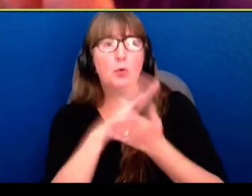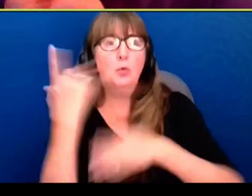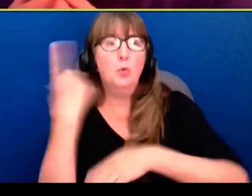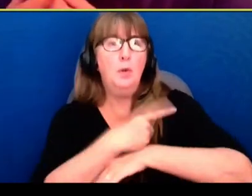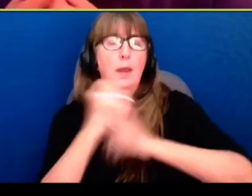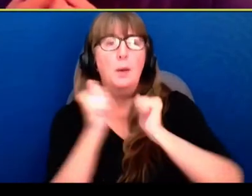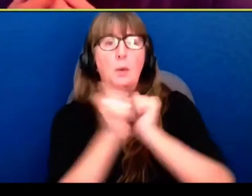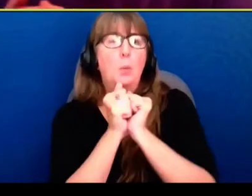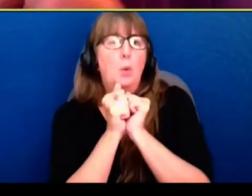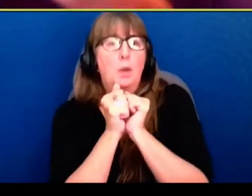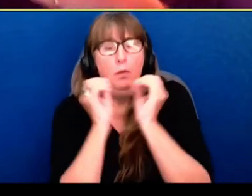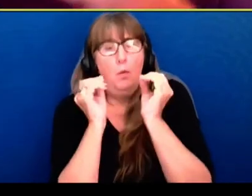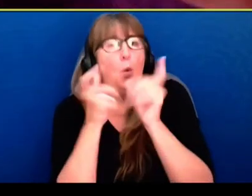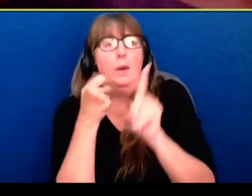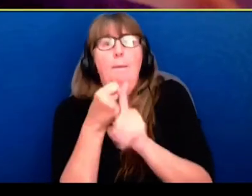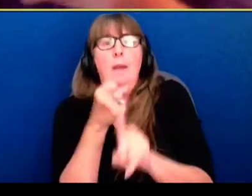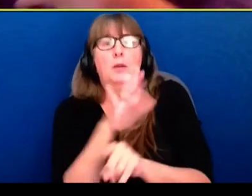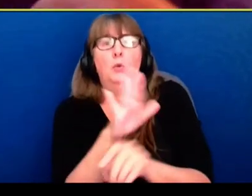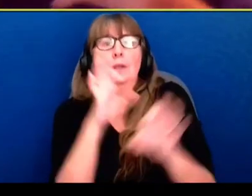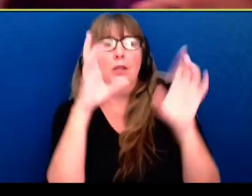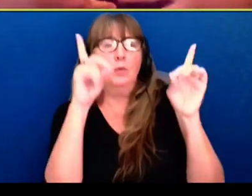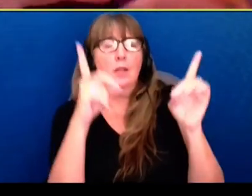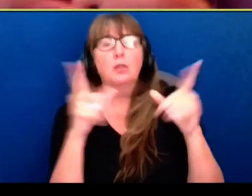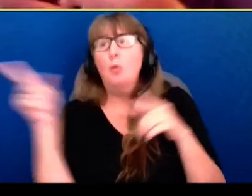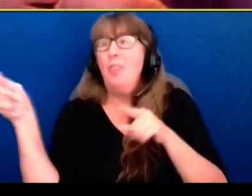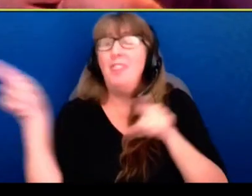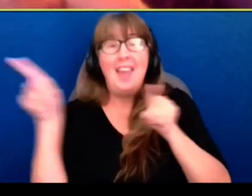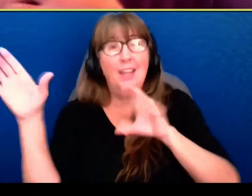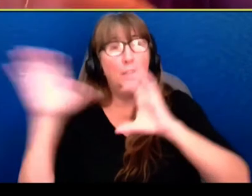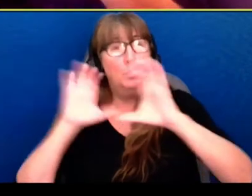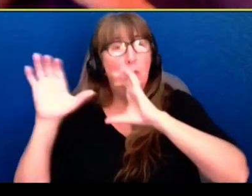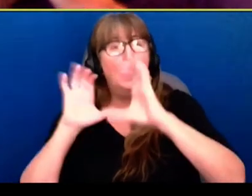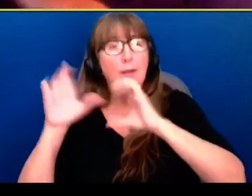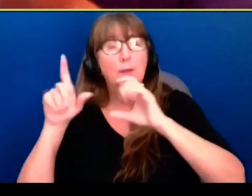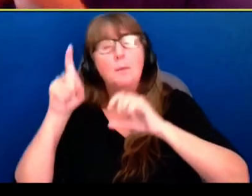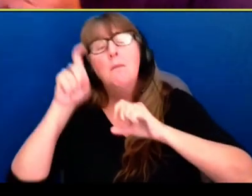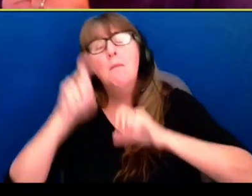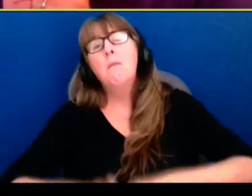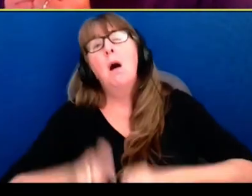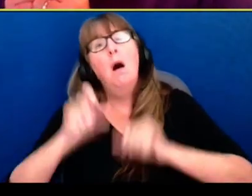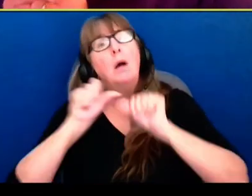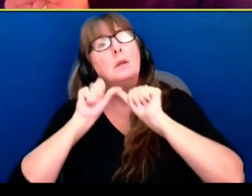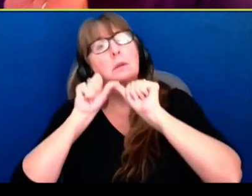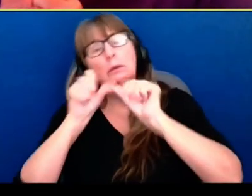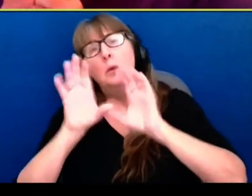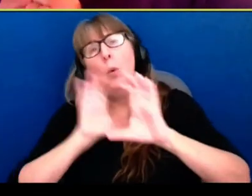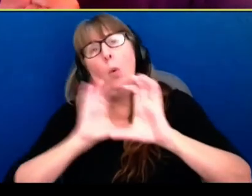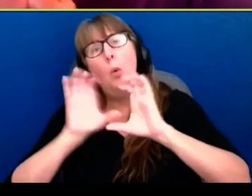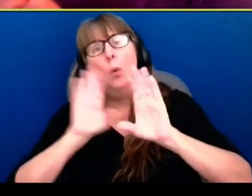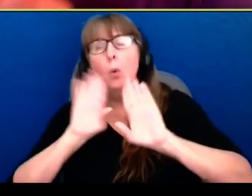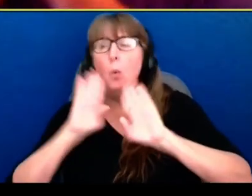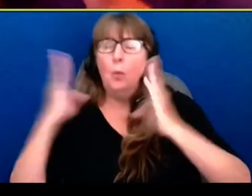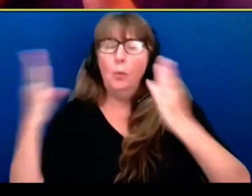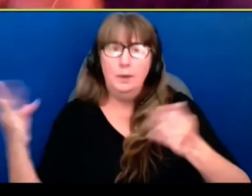his education. Those lines of communication have to stay open, and when families are critical partners, they do.